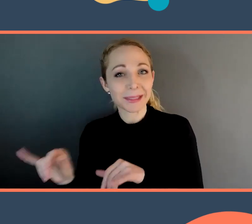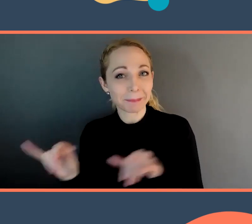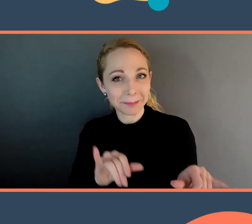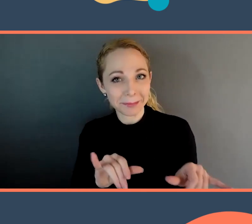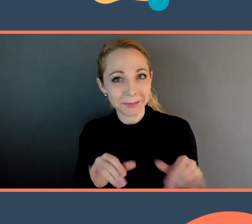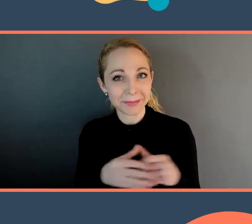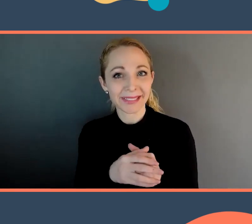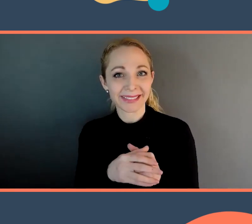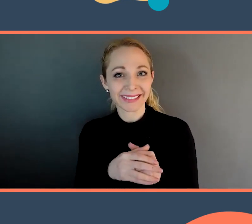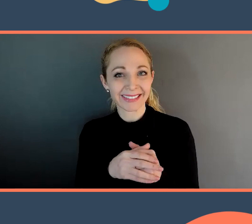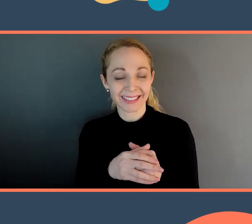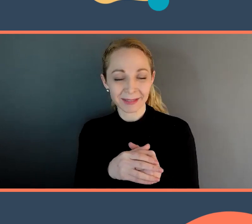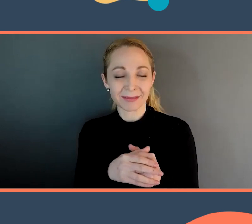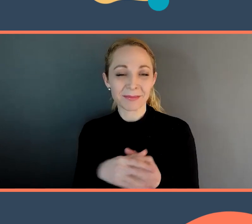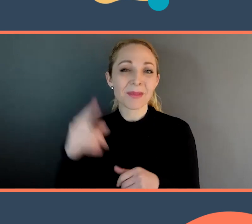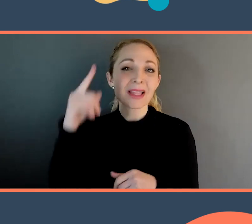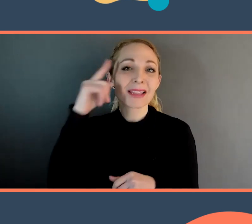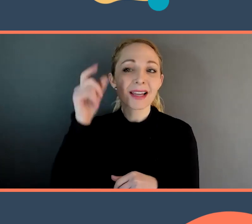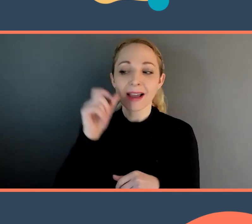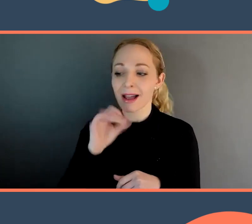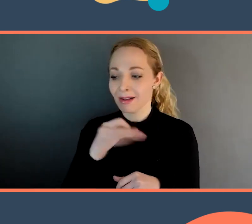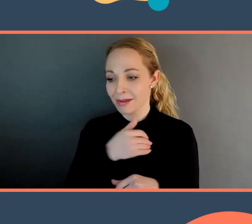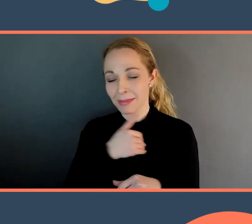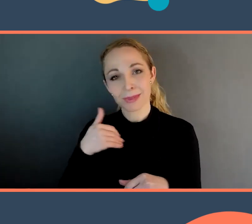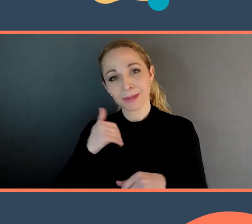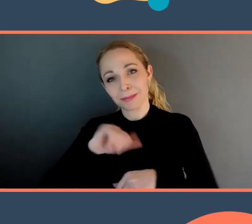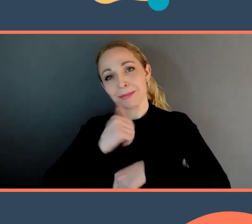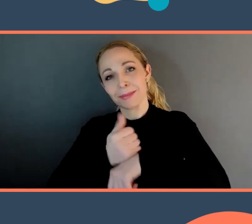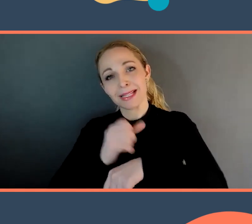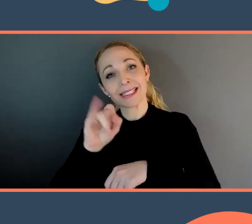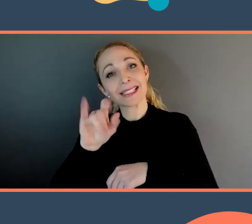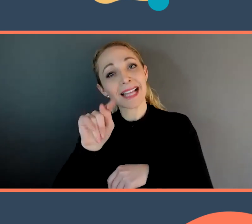THINK OF A MEMBERSHIP-BASED SITE THAT YOU HAVE USED